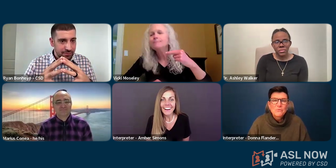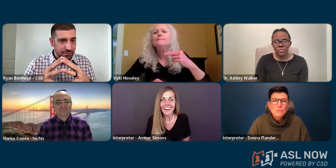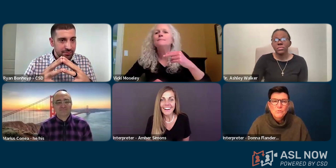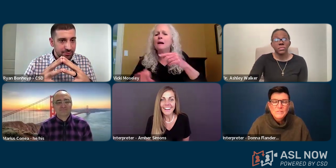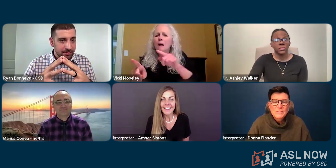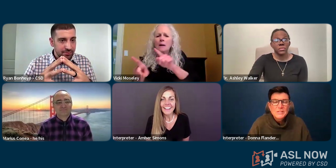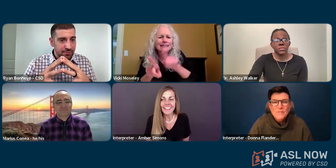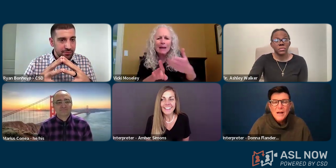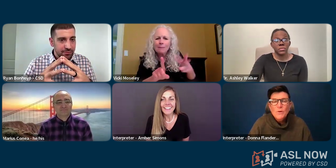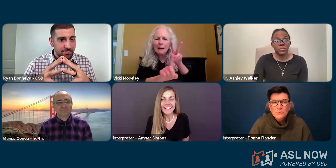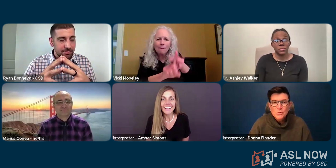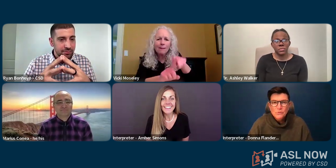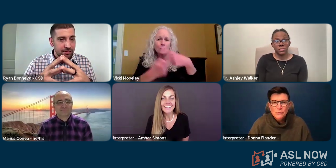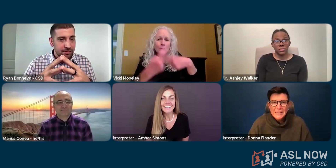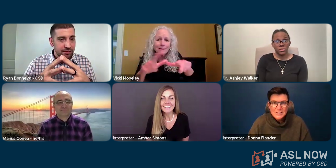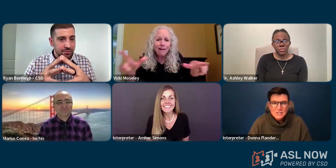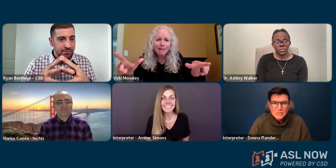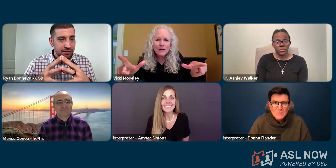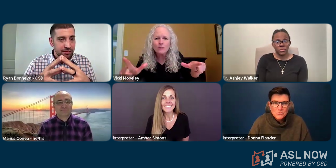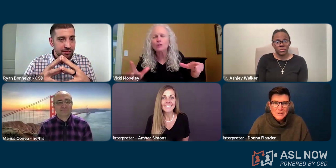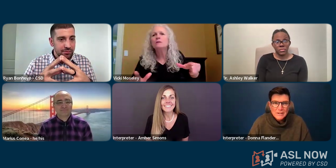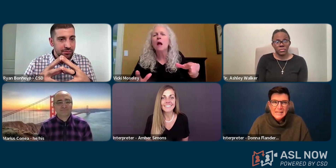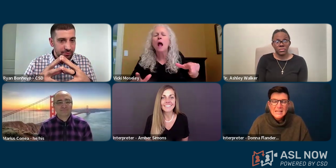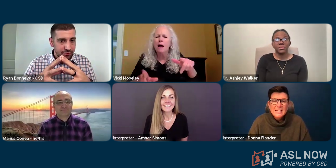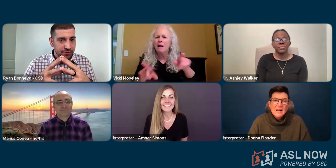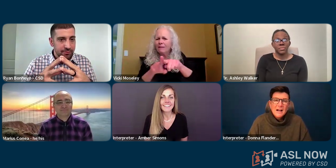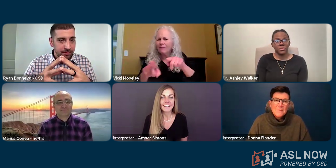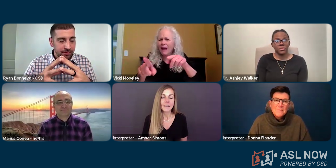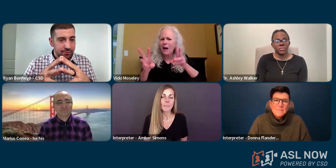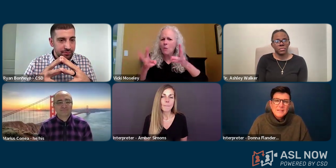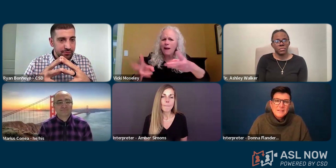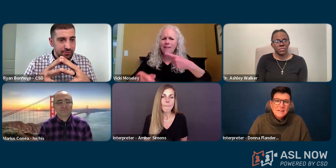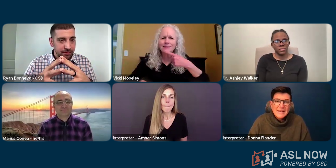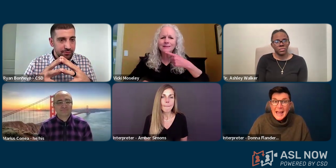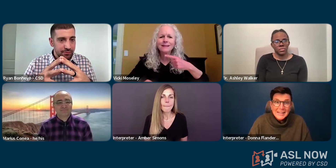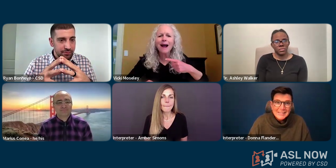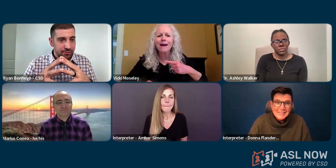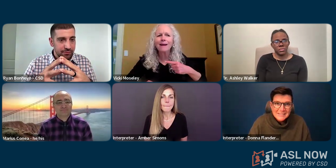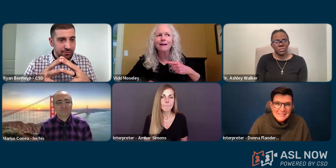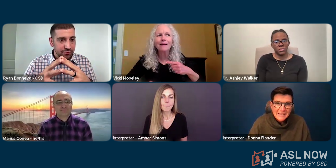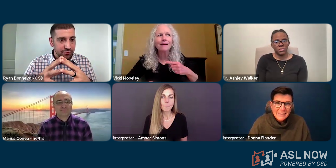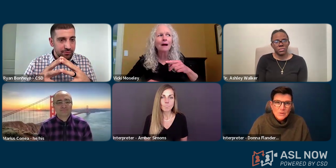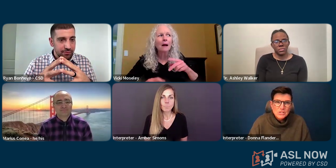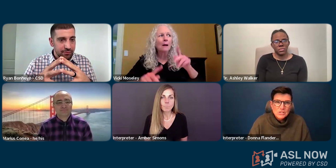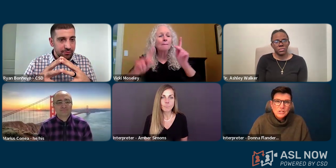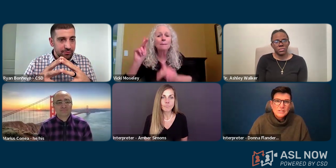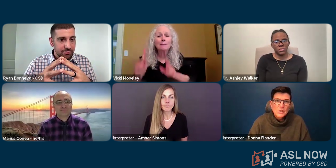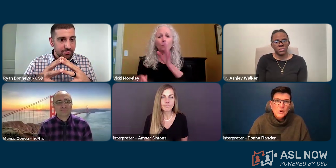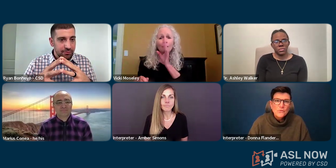So this sort of I want to sort of relate this to speech reading and accents and sign language.